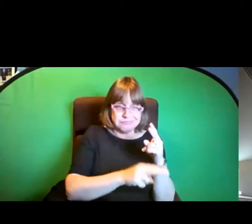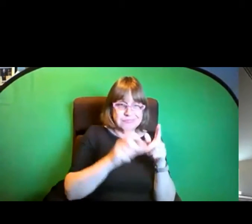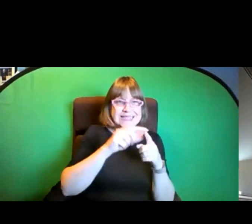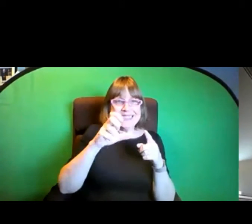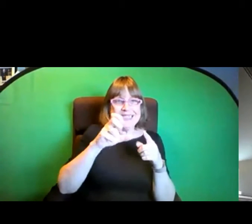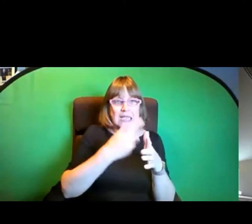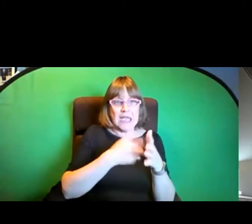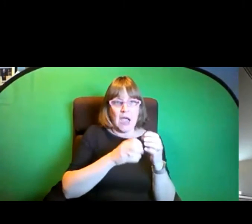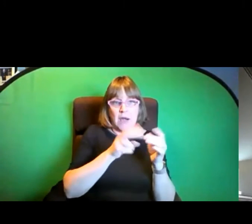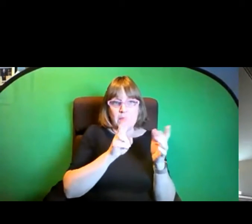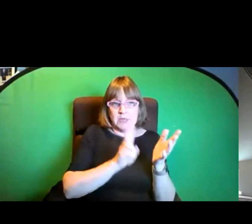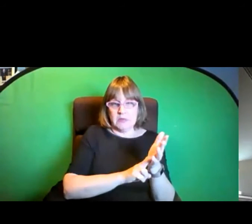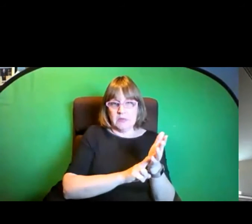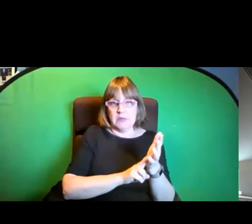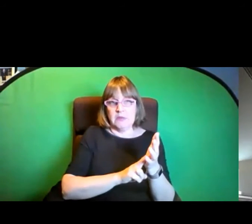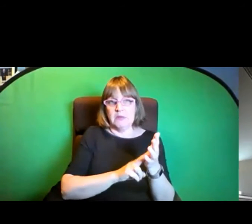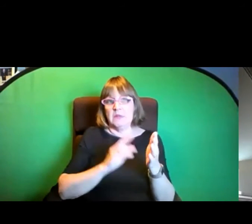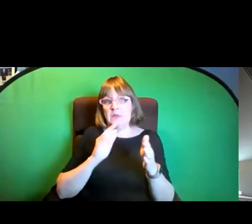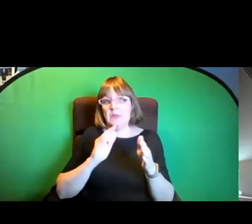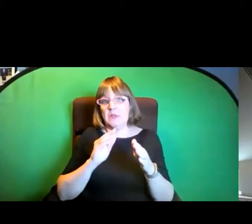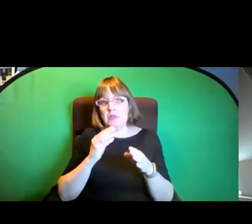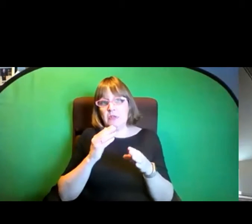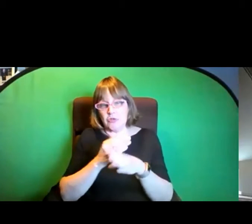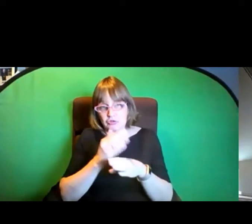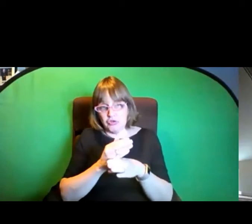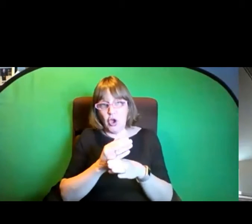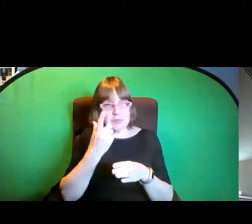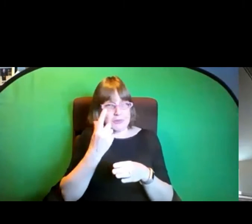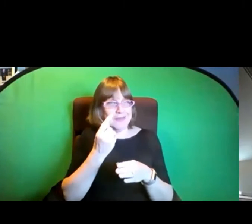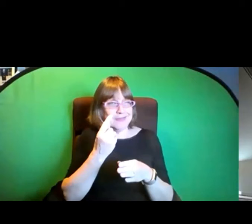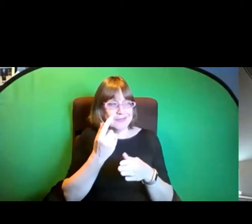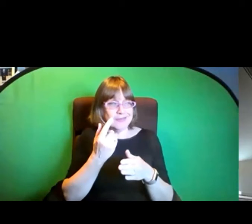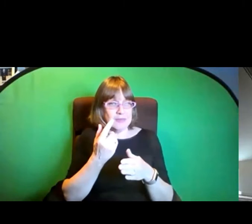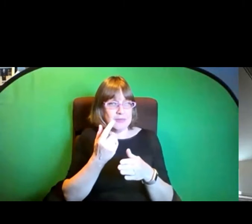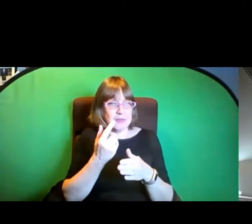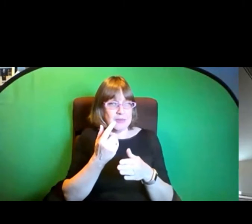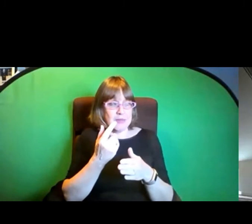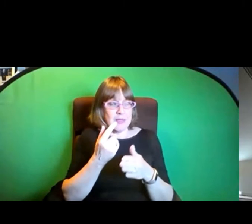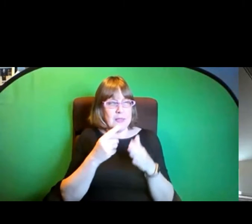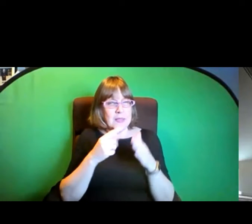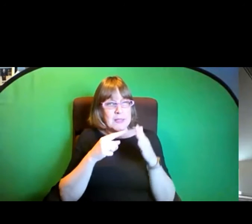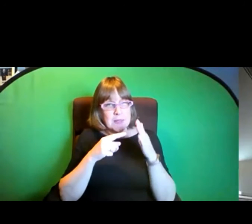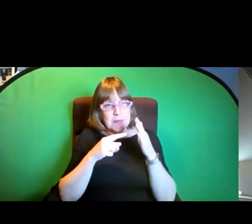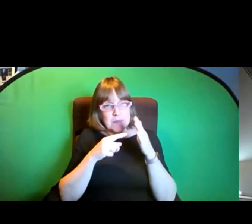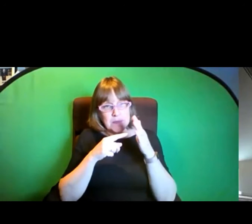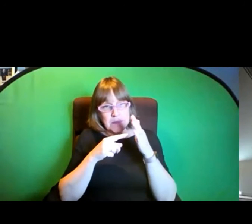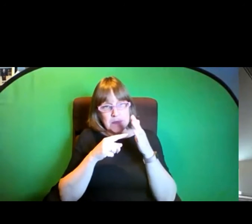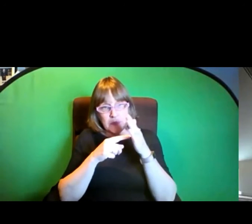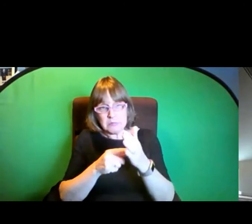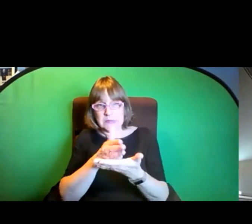and those jobs that are created could be primarily precarious and could be underpaid